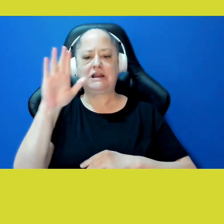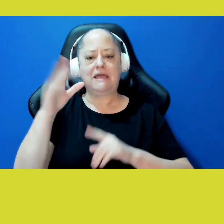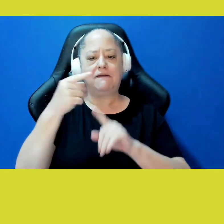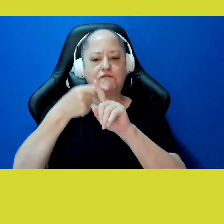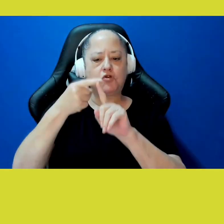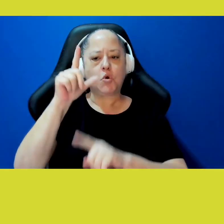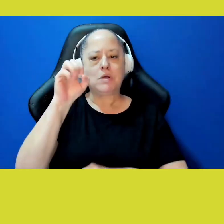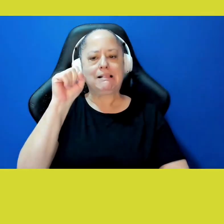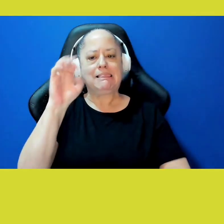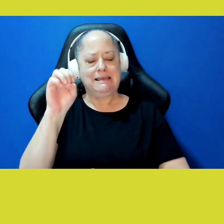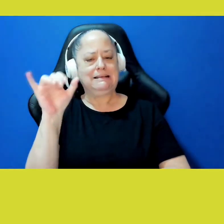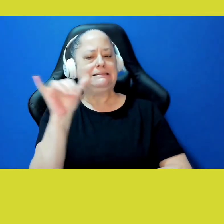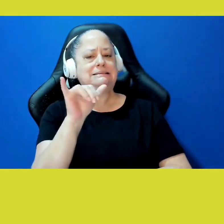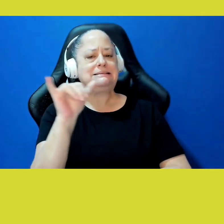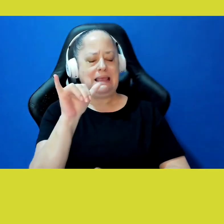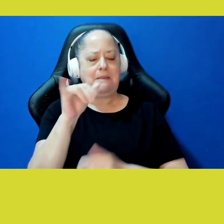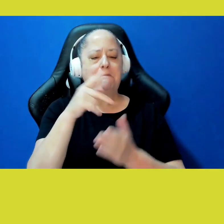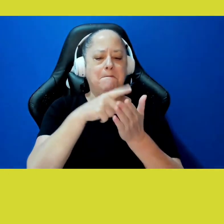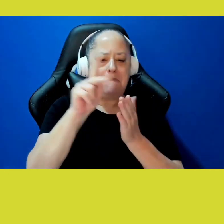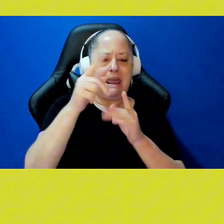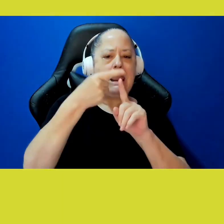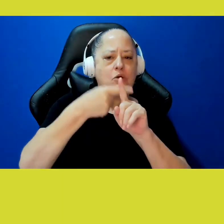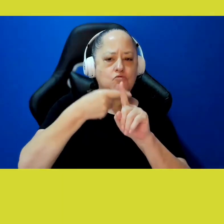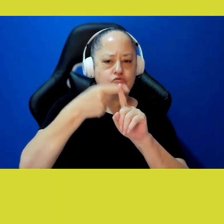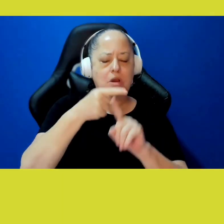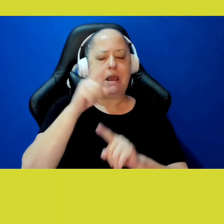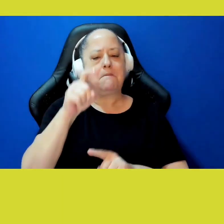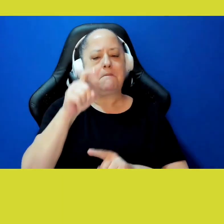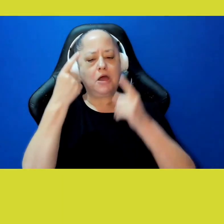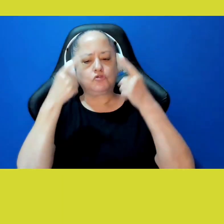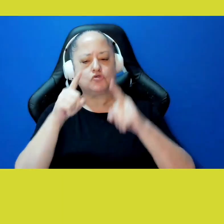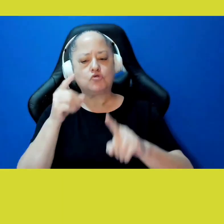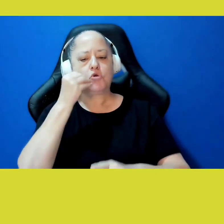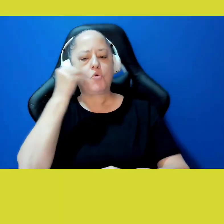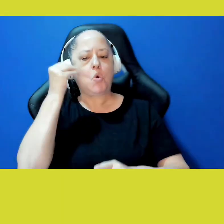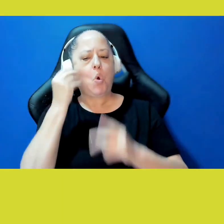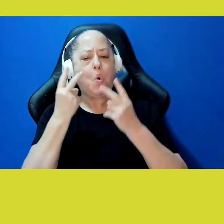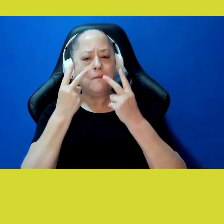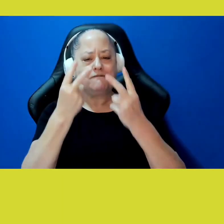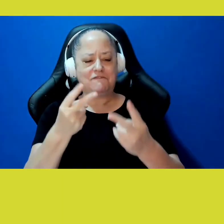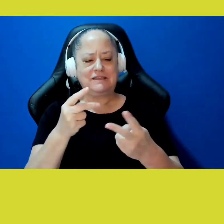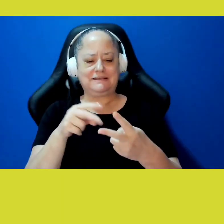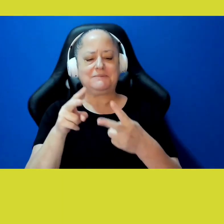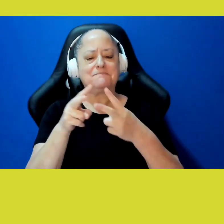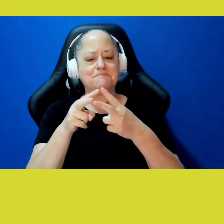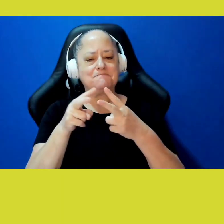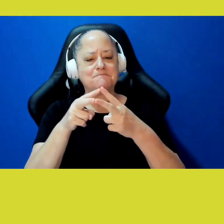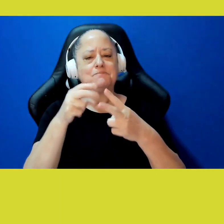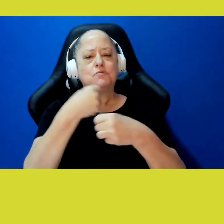building and pay your rent, and you must agree to a home visit. That's what creates the success of the